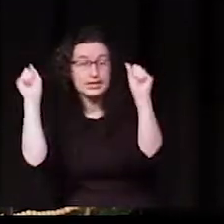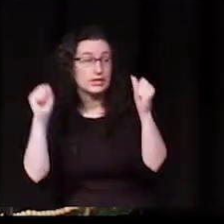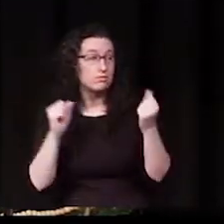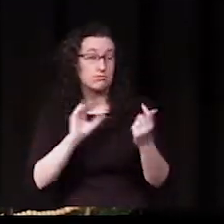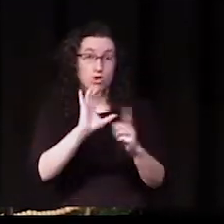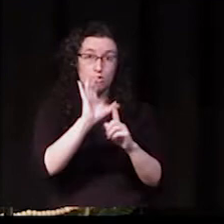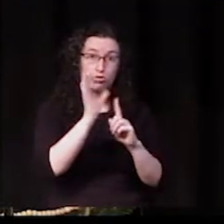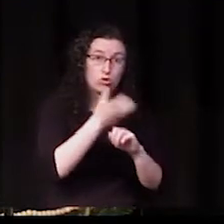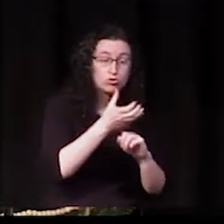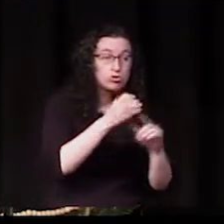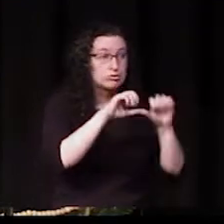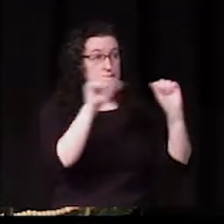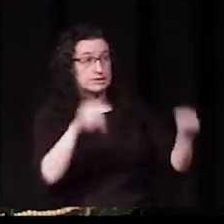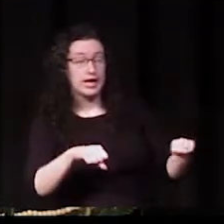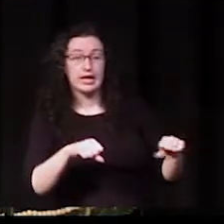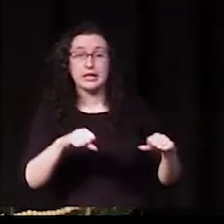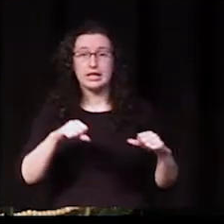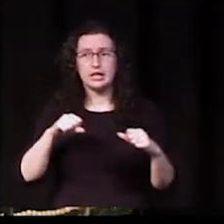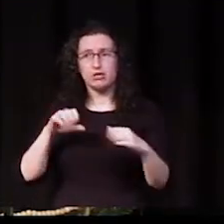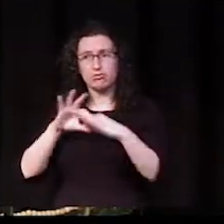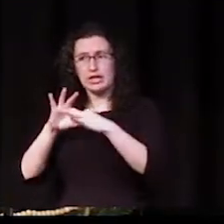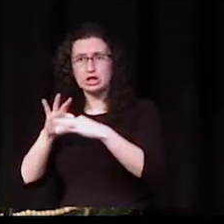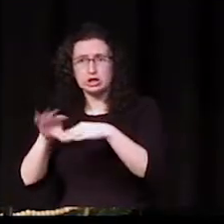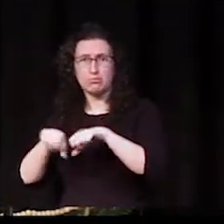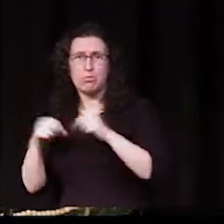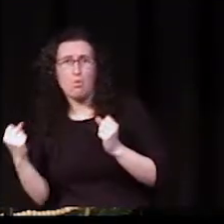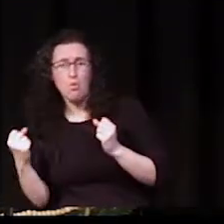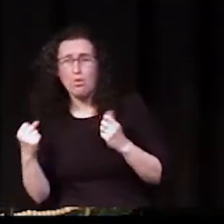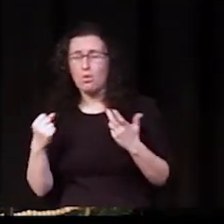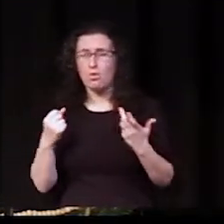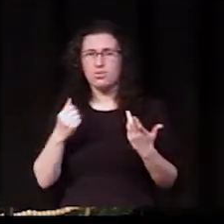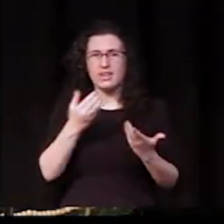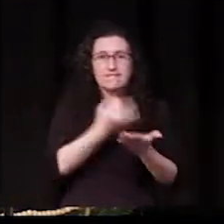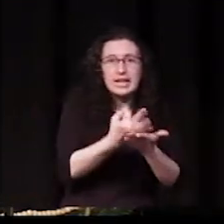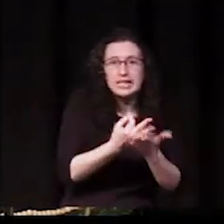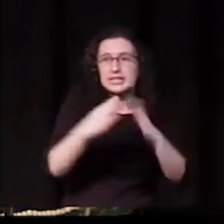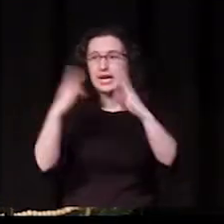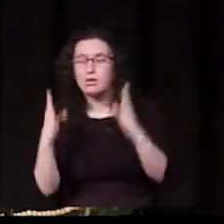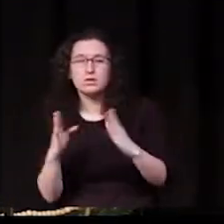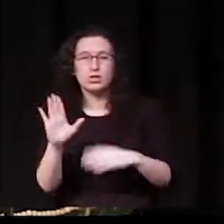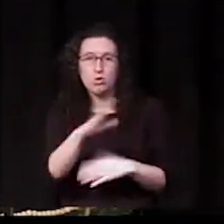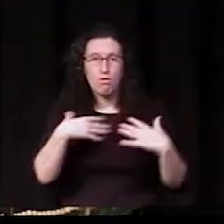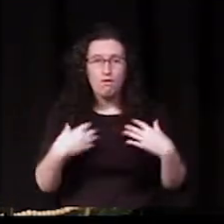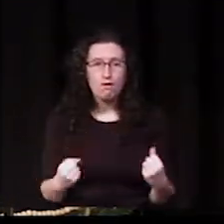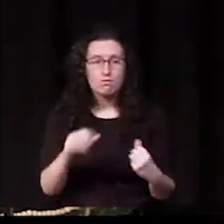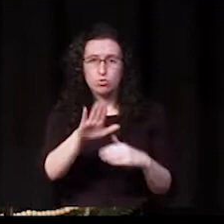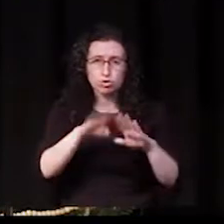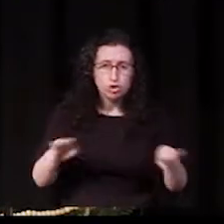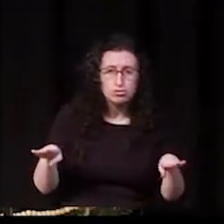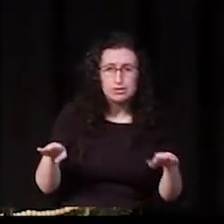Is it a broken relationship, or your housing, your finances, your own health, your children and how they're doing?